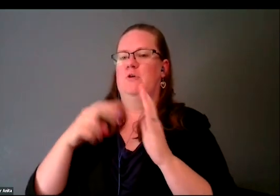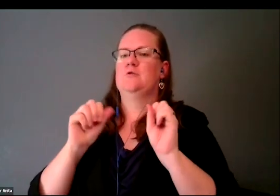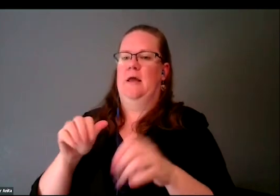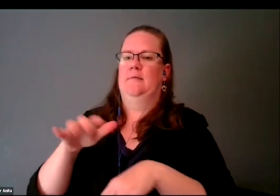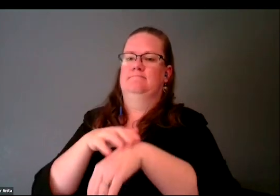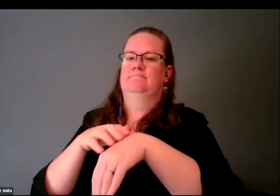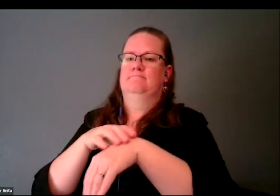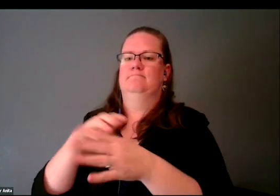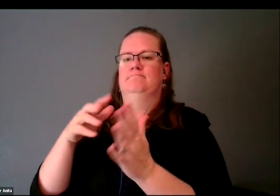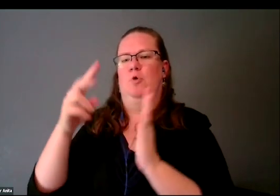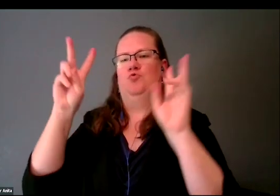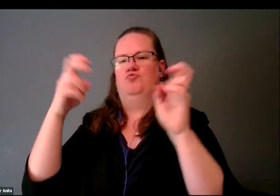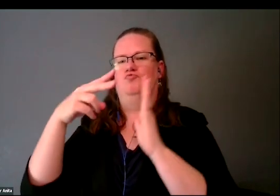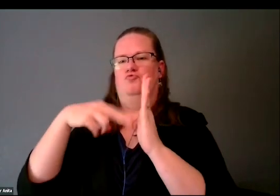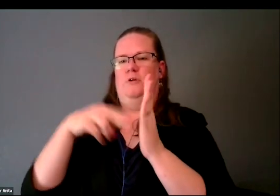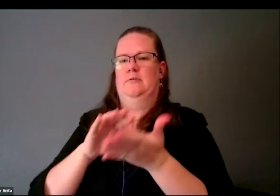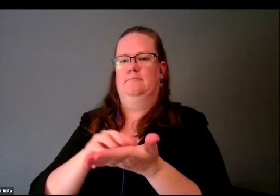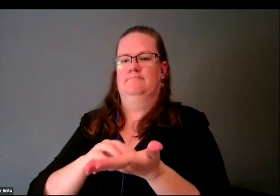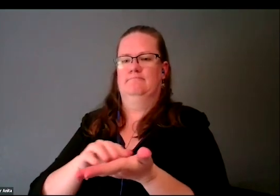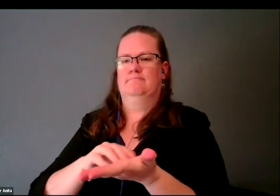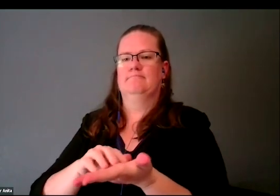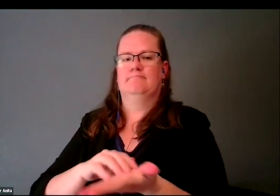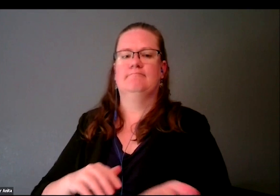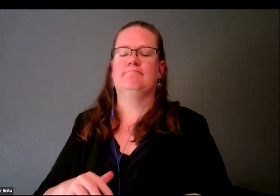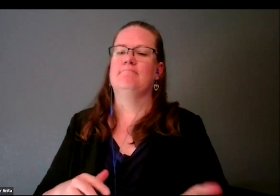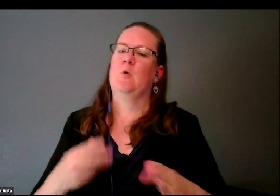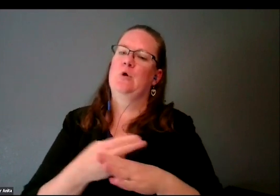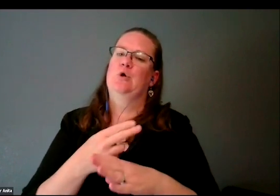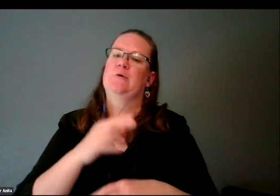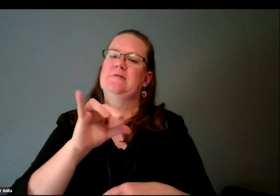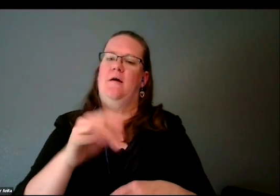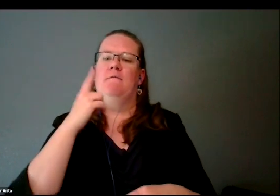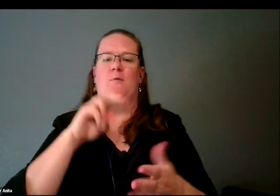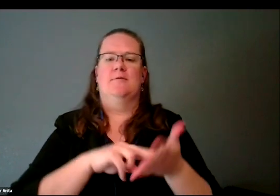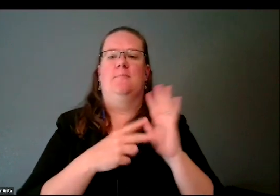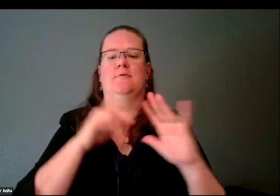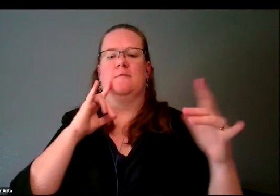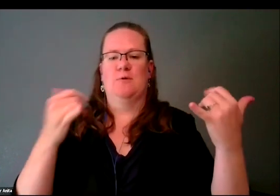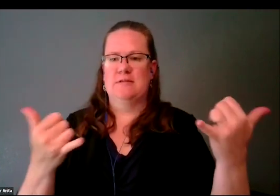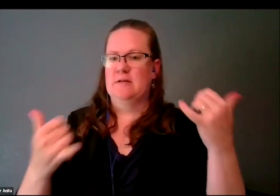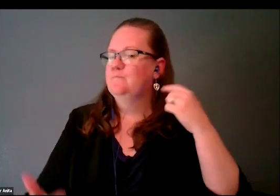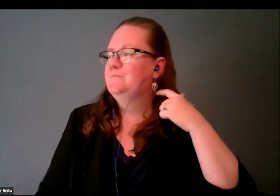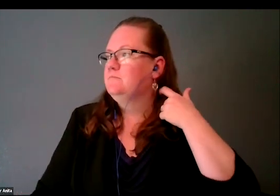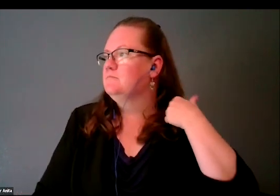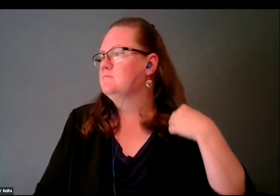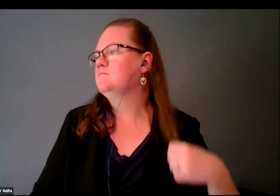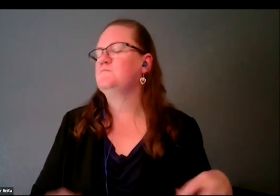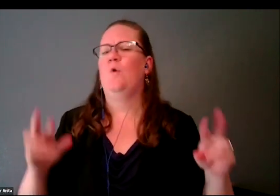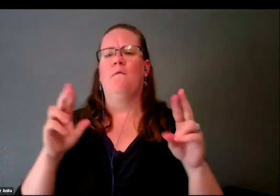I think we'll use that as a working definition today and hopefully, we'll see how this is being applied with 3D printers.